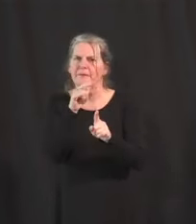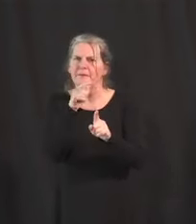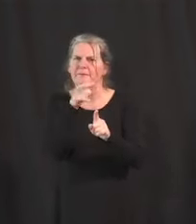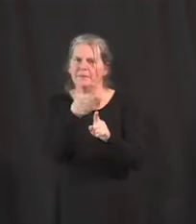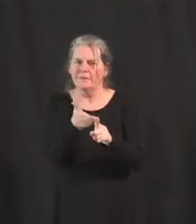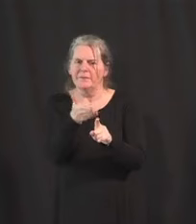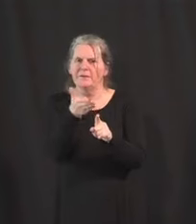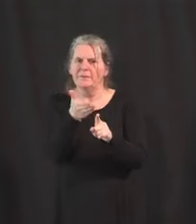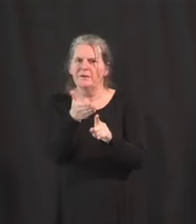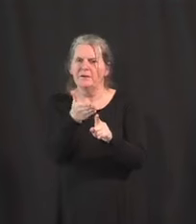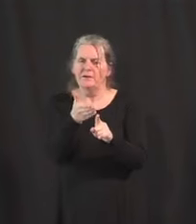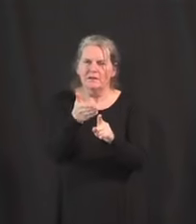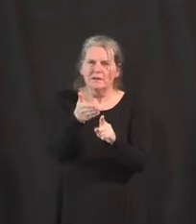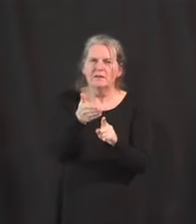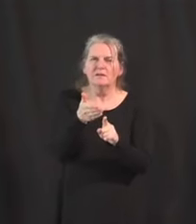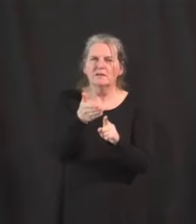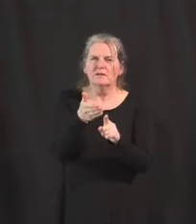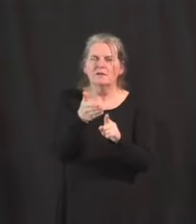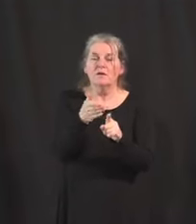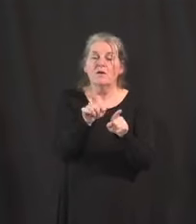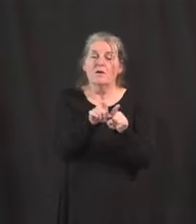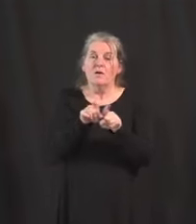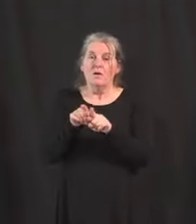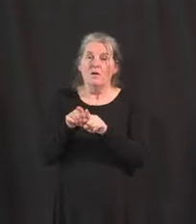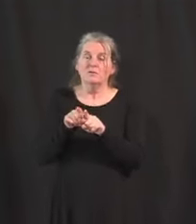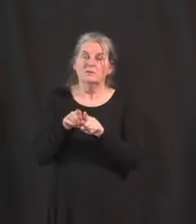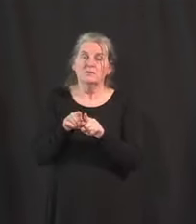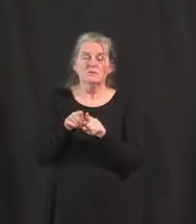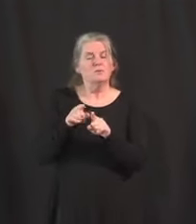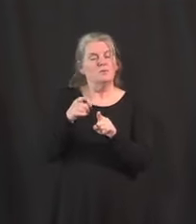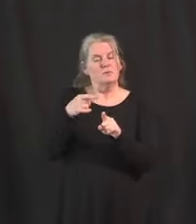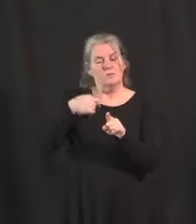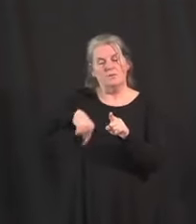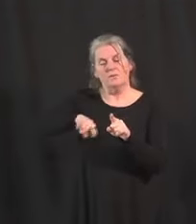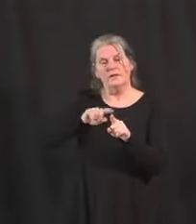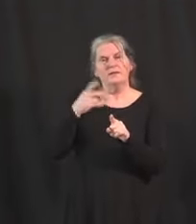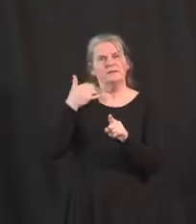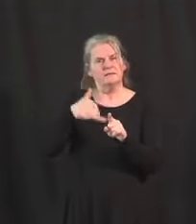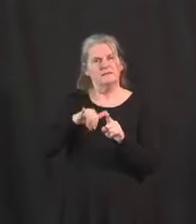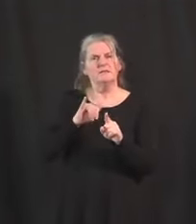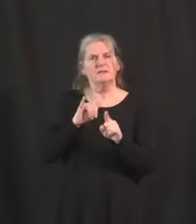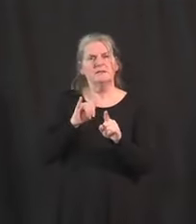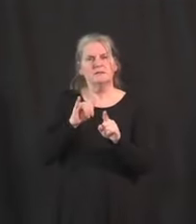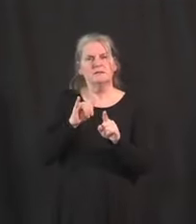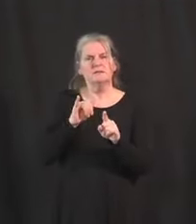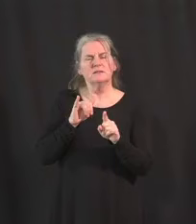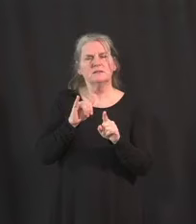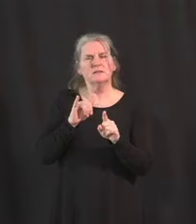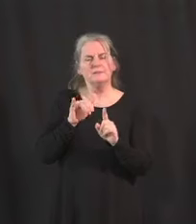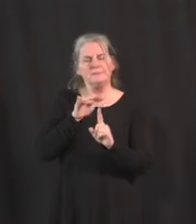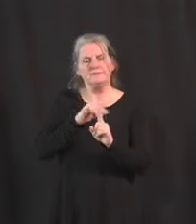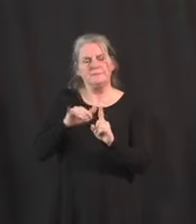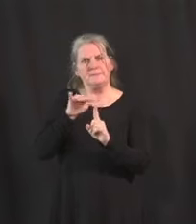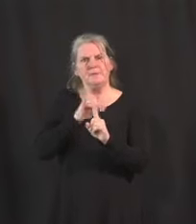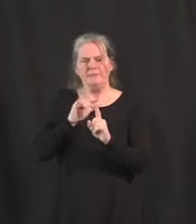AT THE SAME TIME, AS I SAY, WE ARE LOOKING AT POSSIBLE REVISIONS TO CRITERIA AMONG MANY